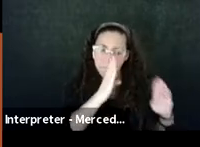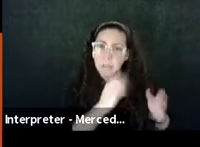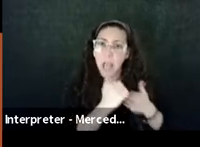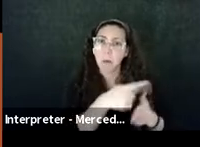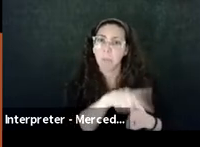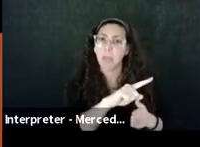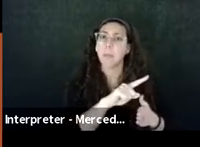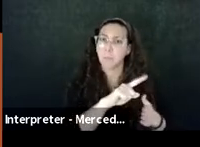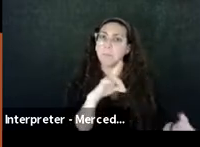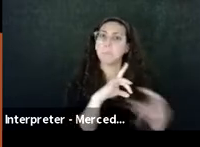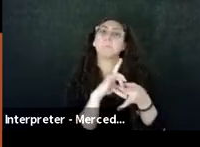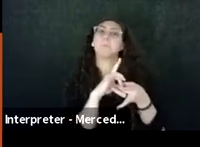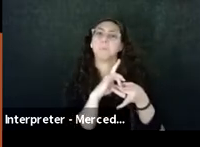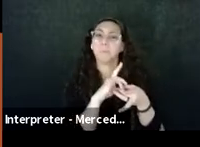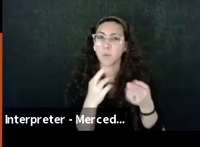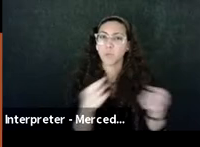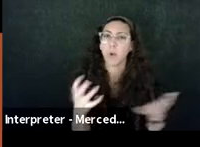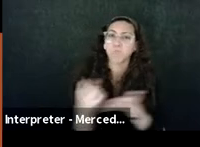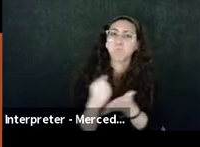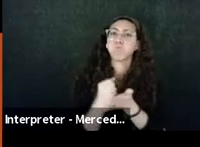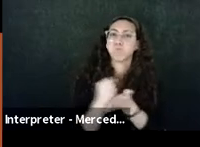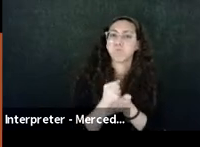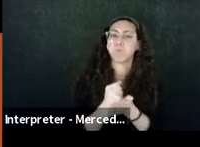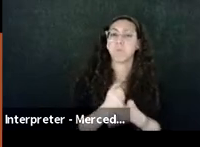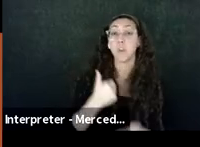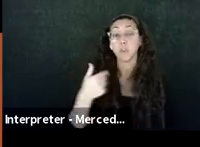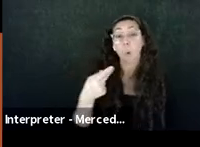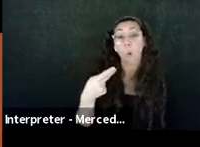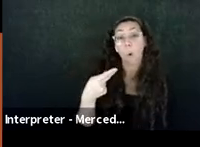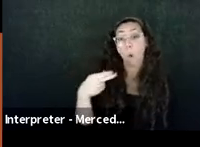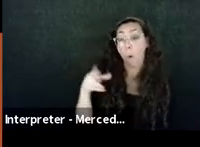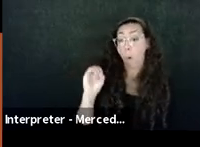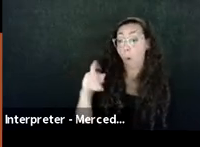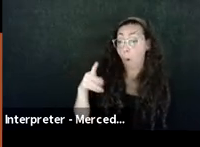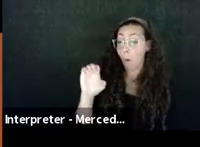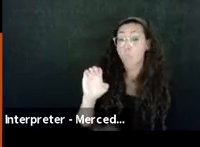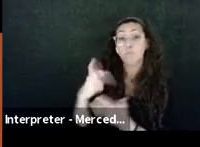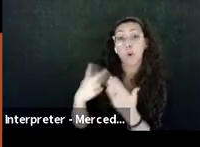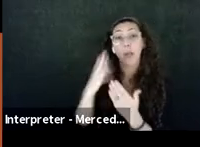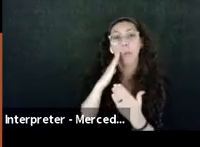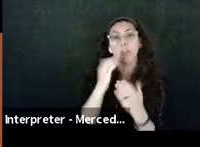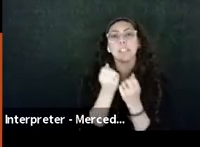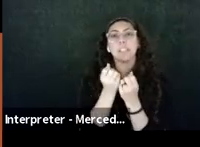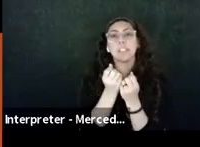Natalie Chavez: As we grow the whole program is going to have multiple kinds of specialties underneath the whole program so